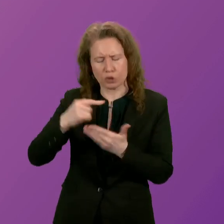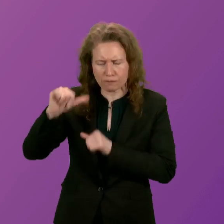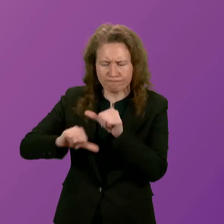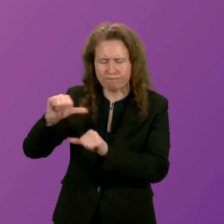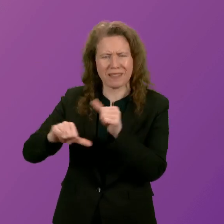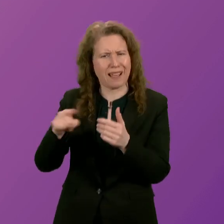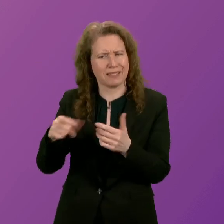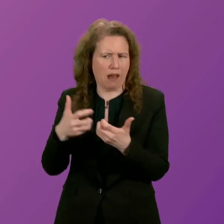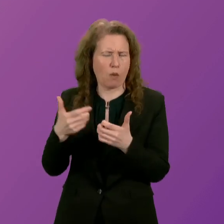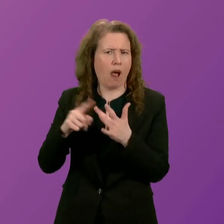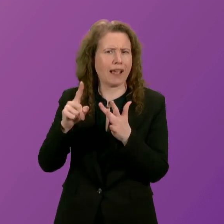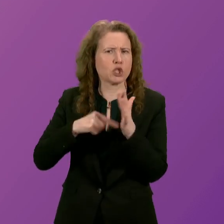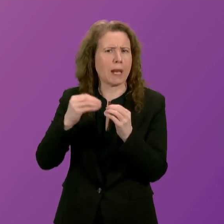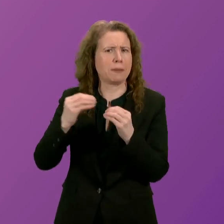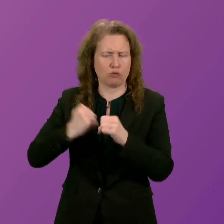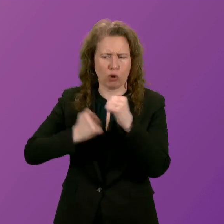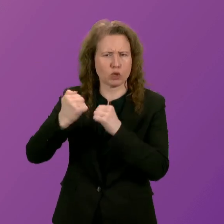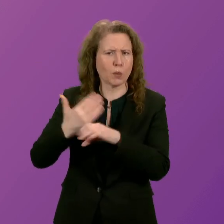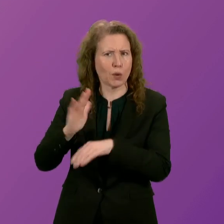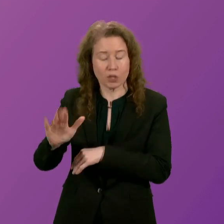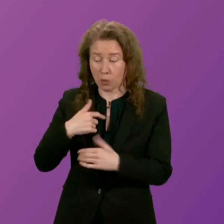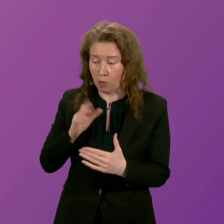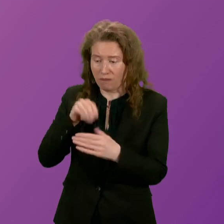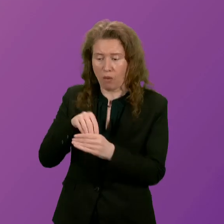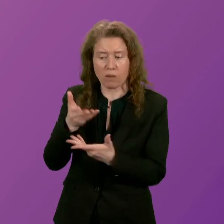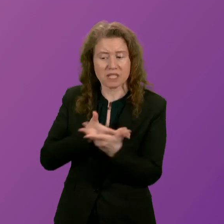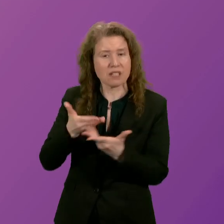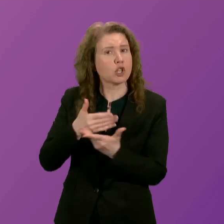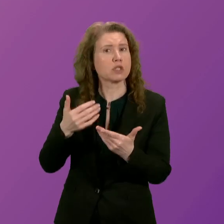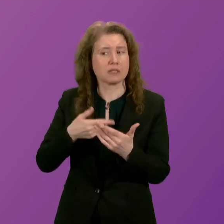structures. We will engage constructively in any way that we can to help on those issues.